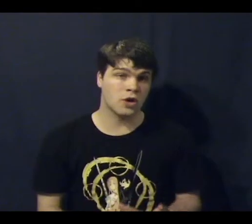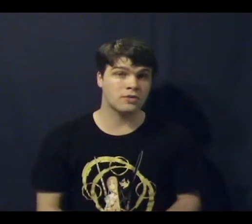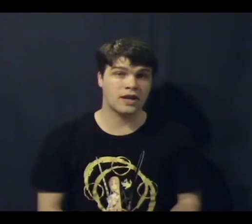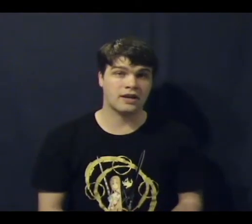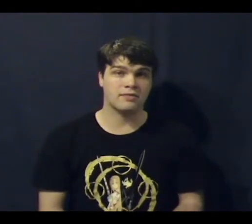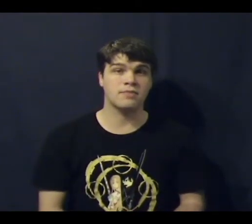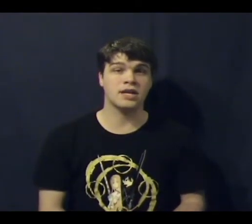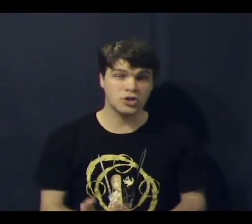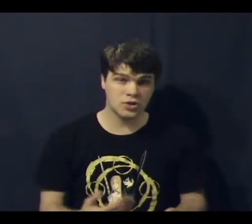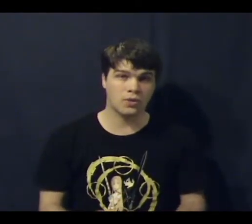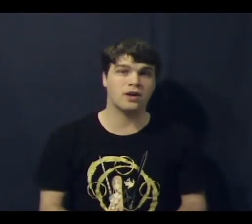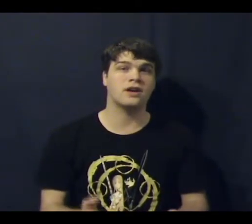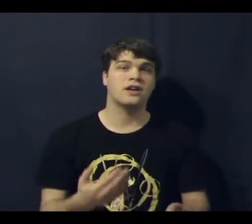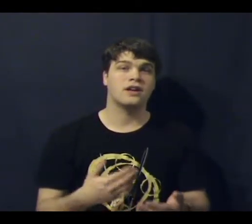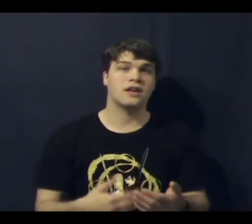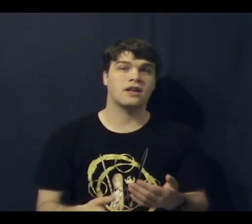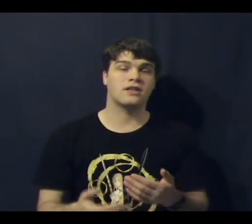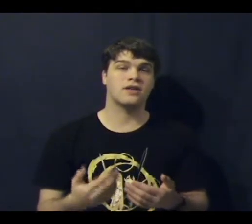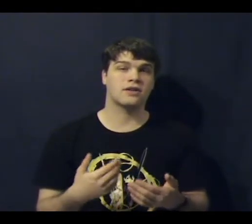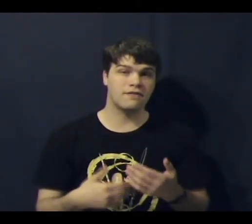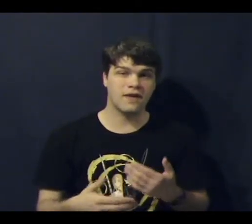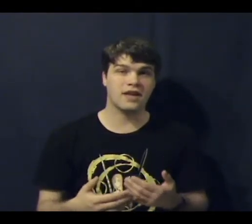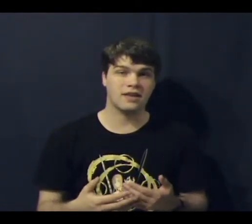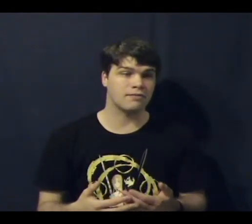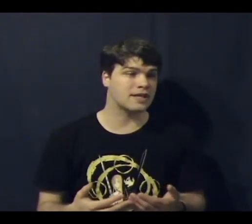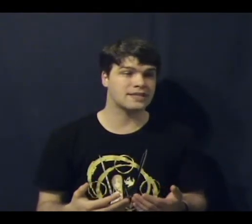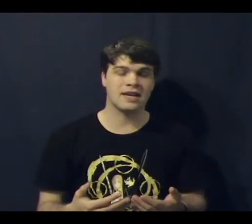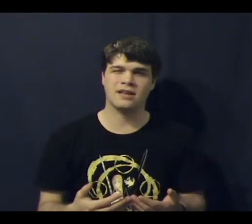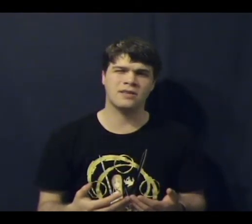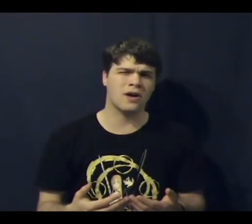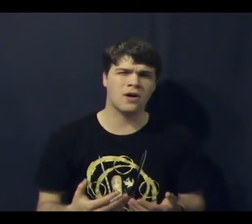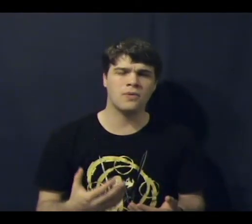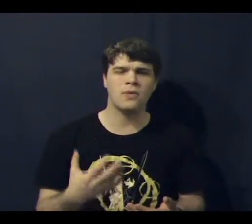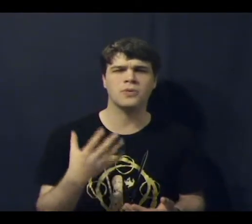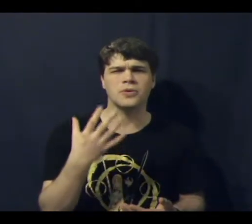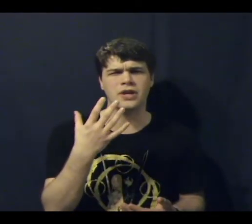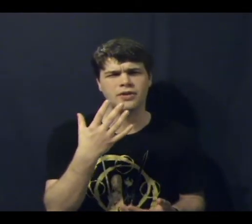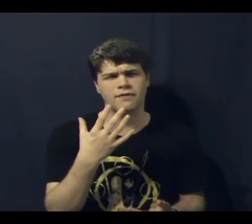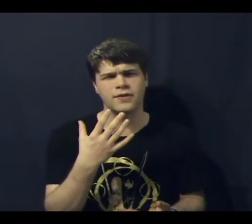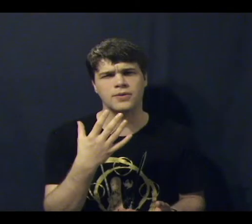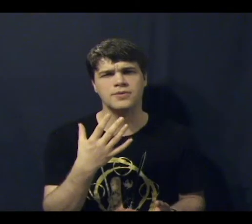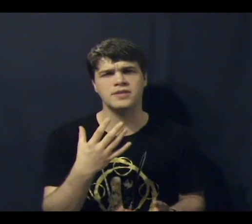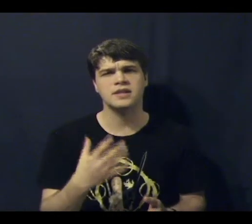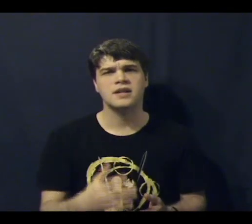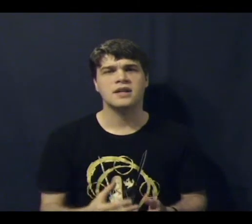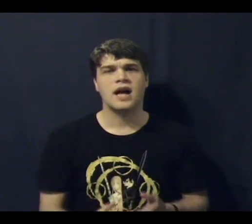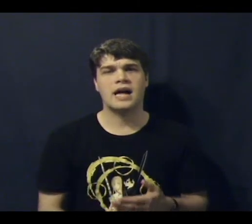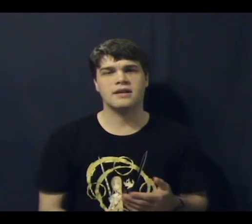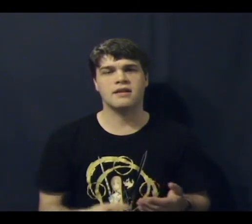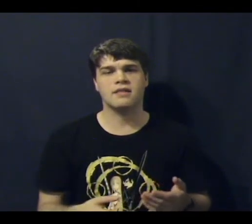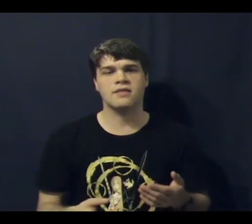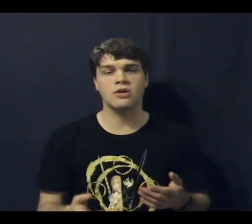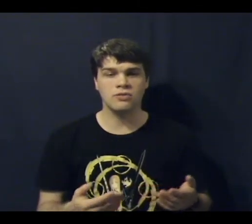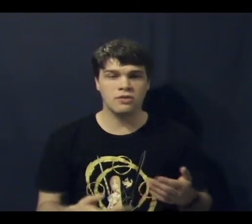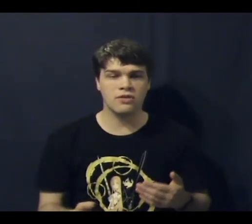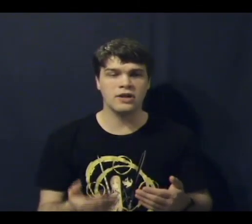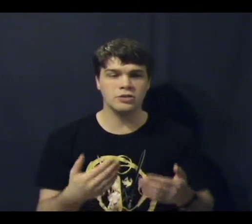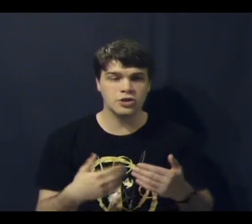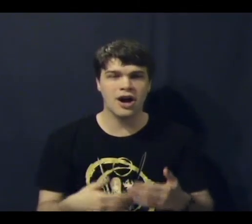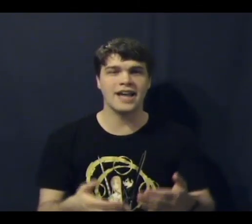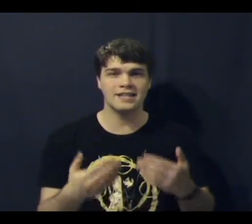don't get it make sure you're conveying it by saying, "No," or looking confused and they'll try